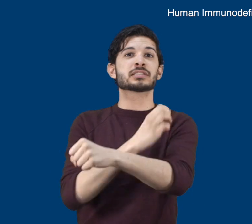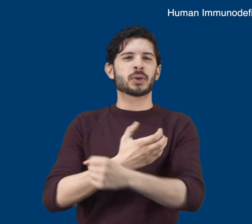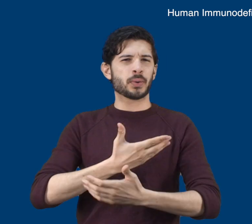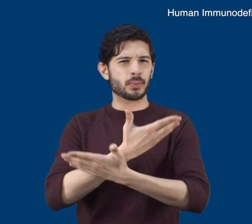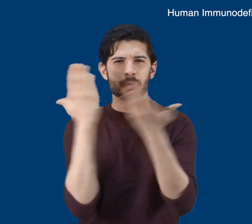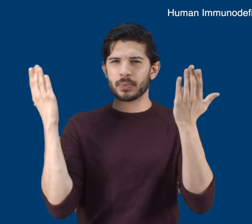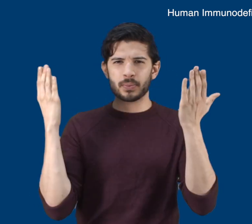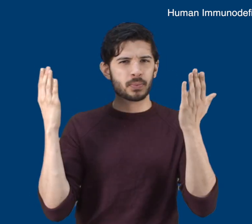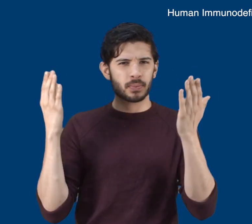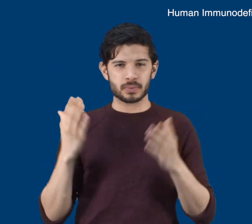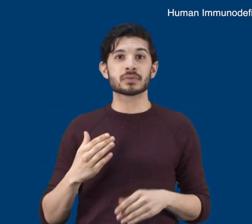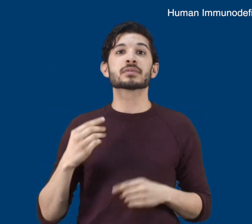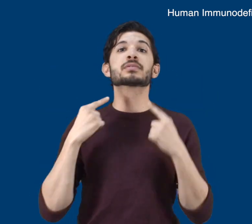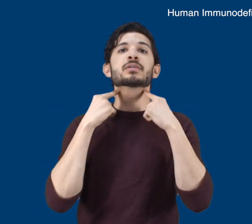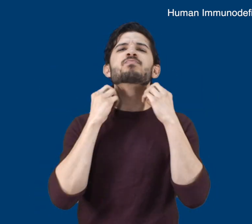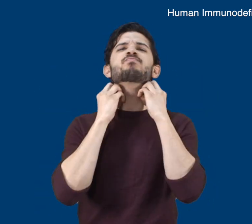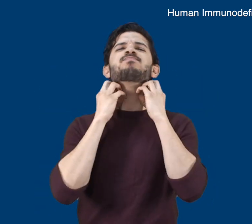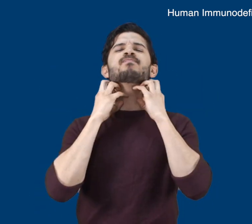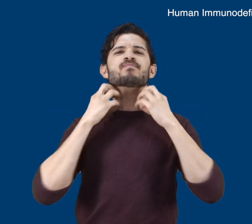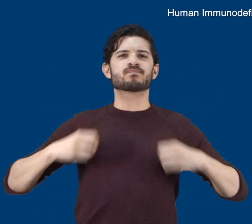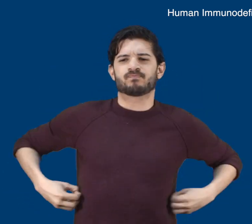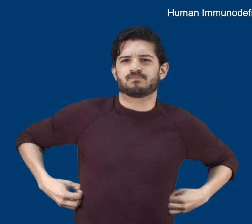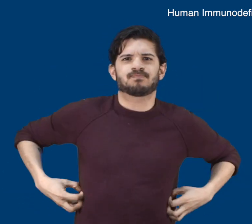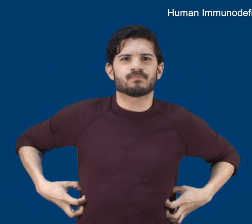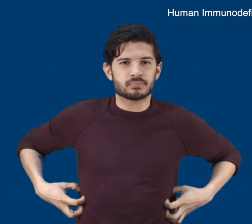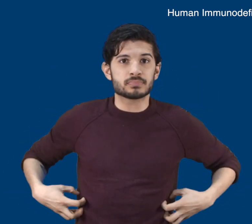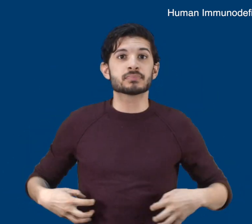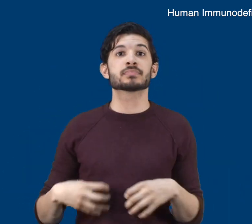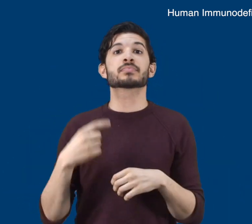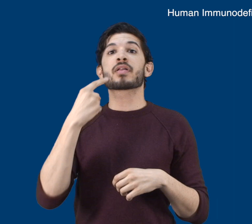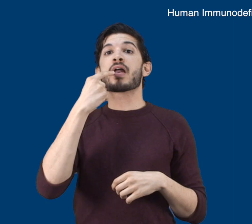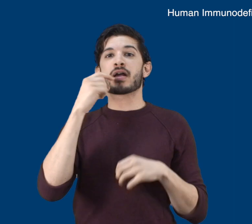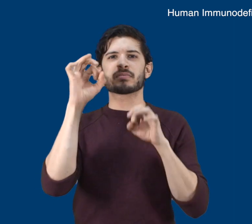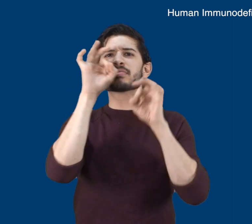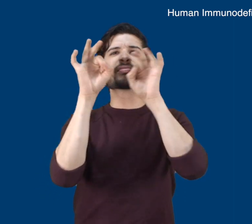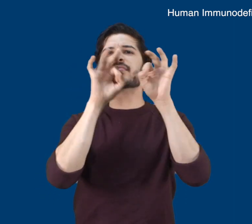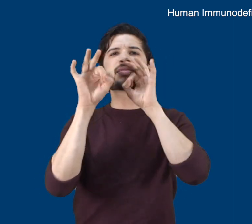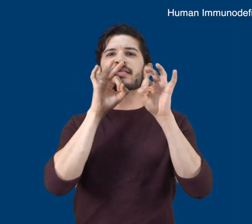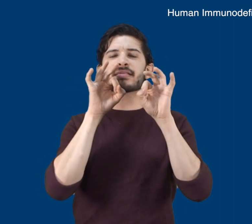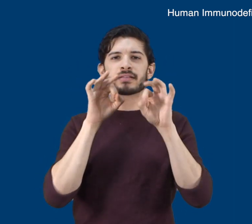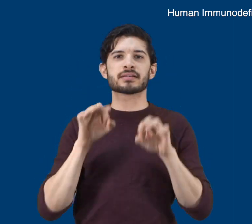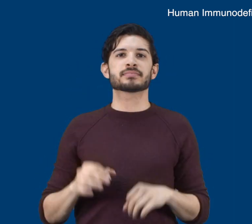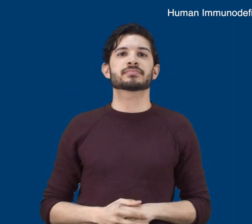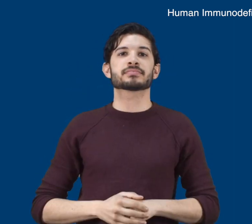no energy, swollen lymph nodes, and mouth ulcers.